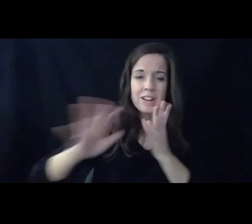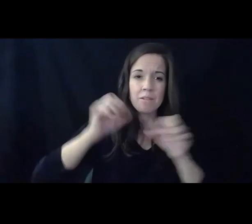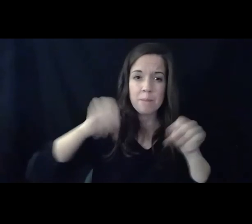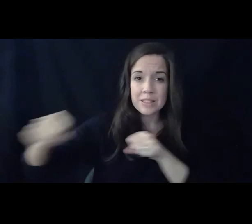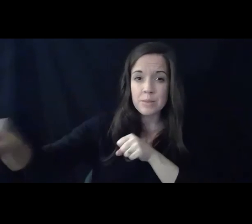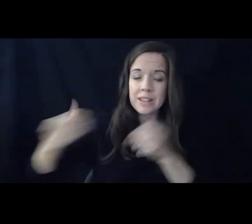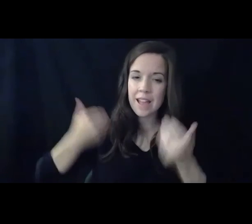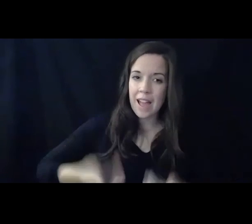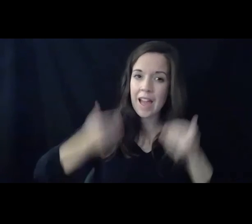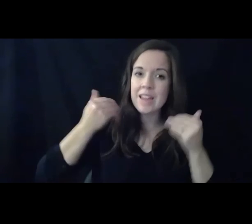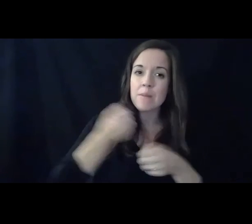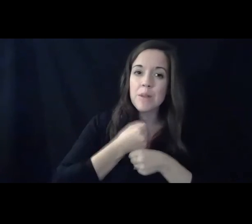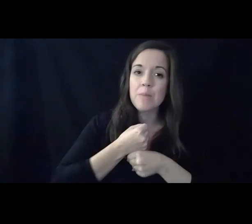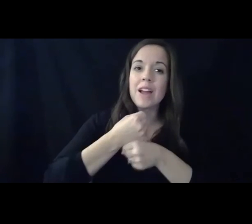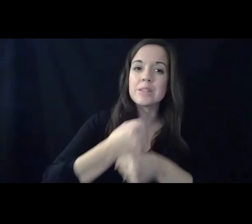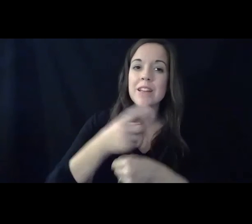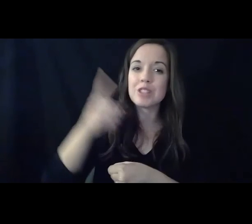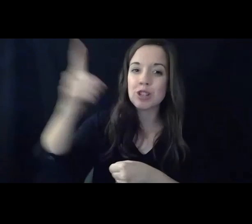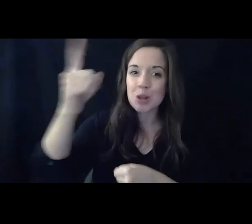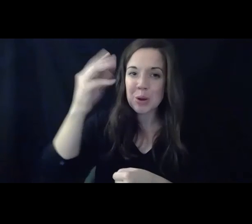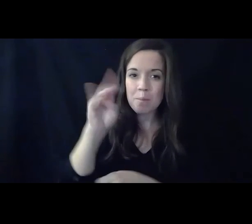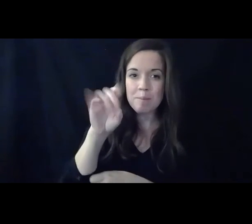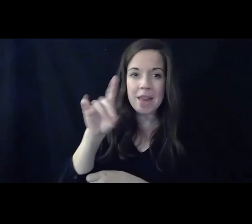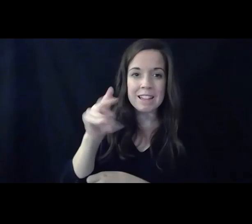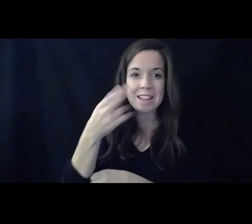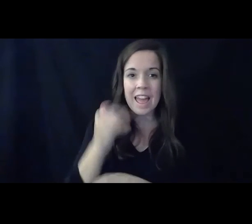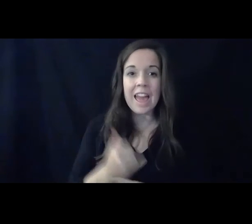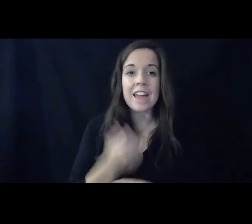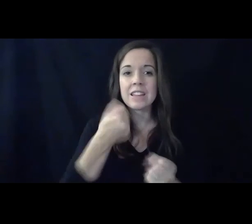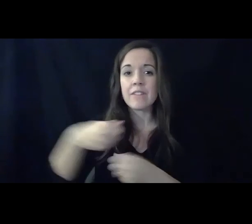maid, and you, maidenhead, the bride given away, where I am the acquired